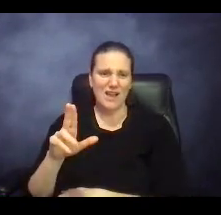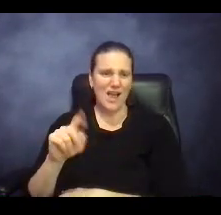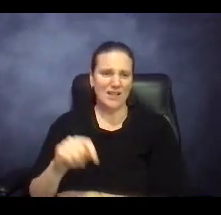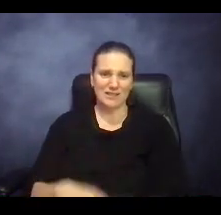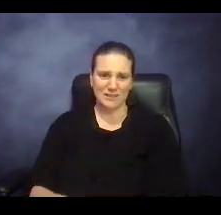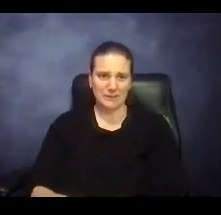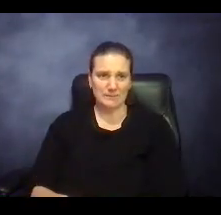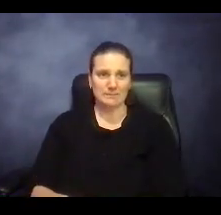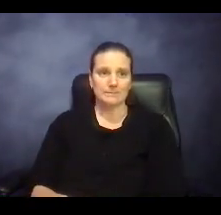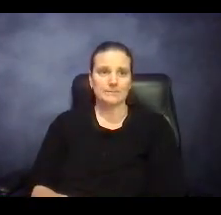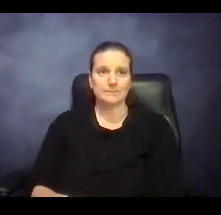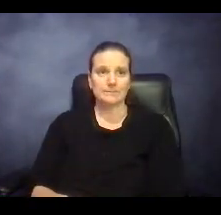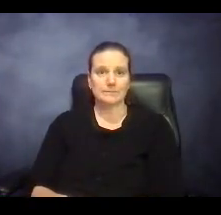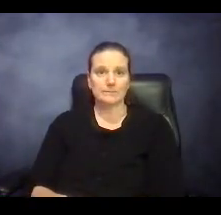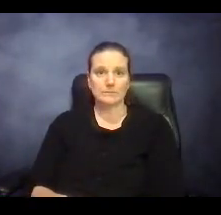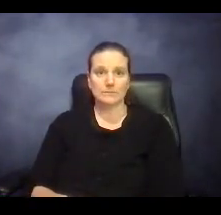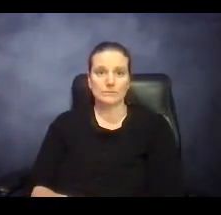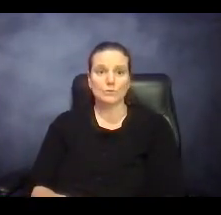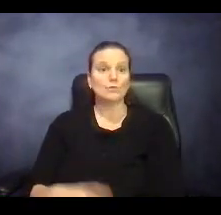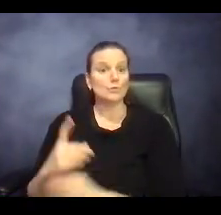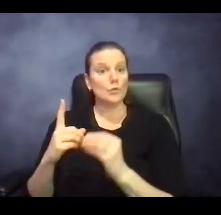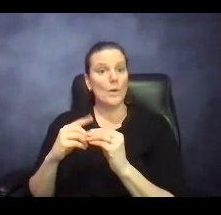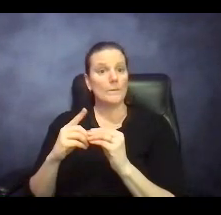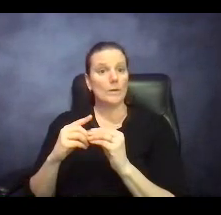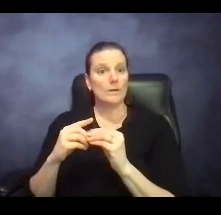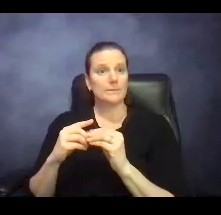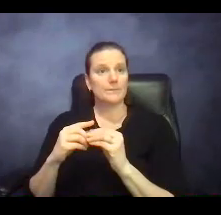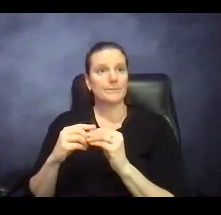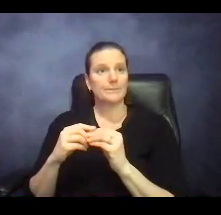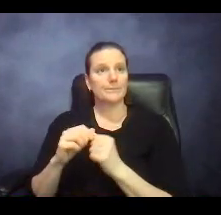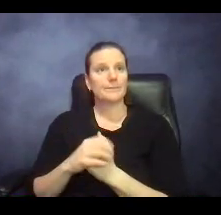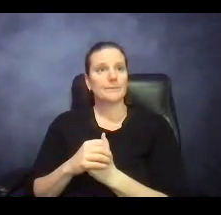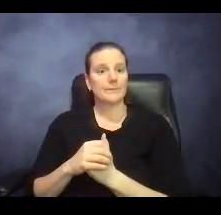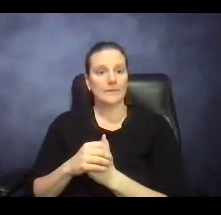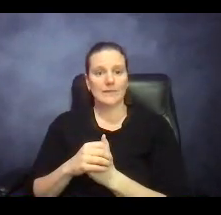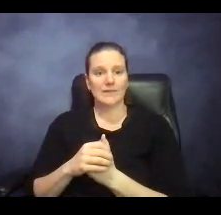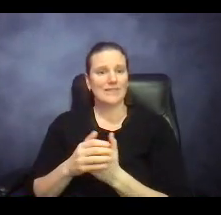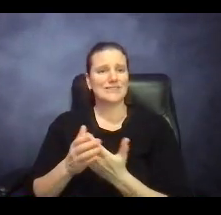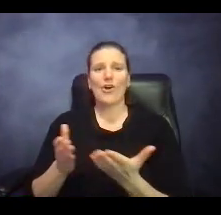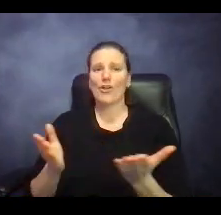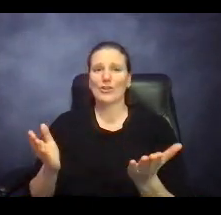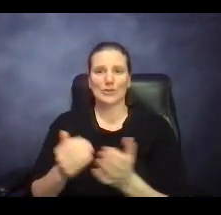Ready? - Let's, can we do one more? Yeah, of course. There's, there's more and, we'll this is all you guys, we'll we'll pause on some.